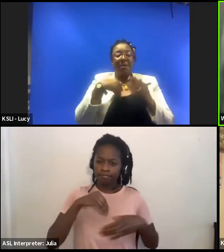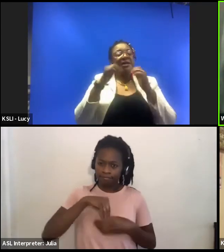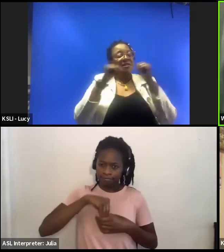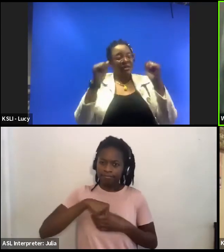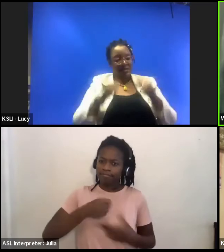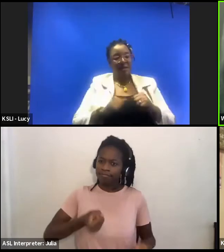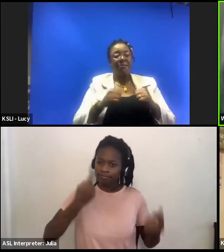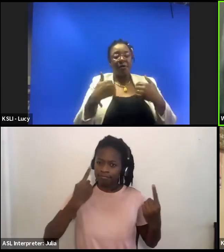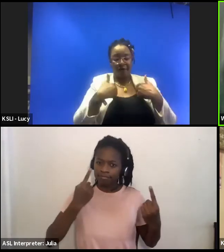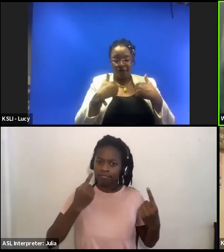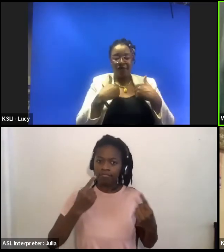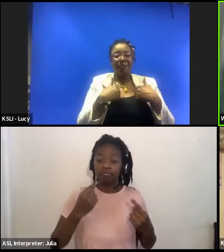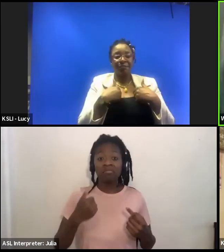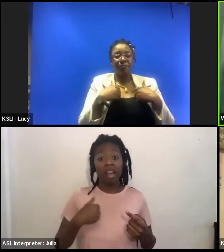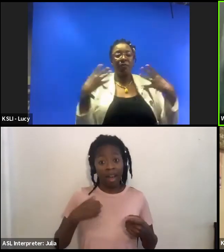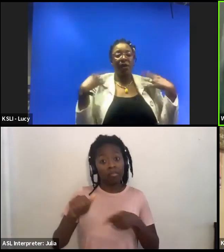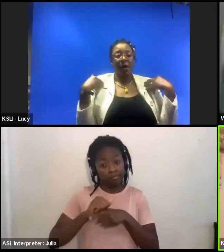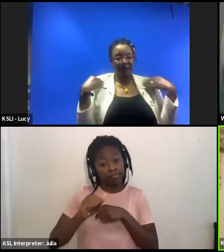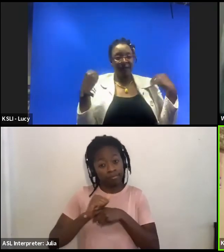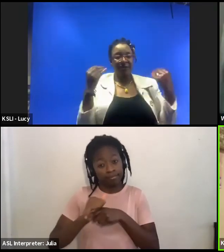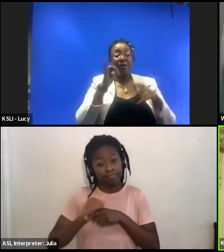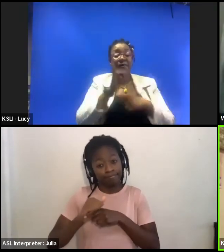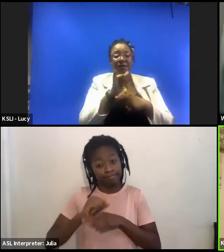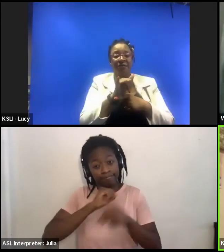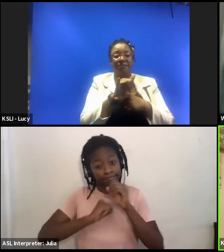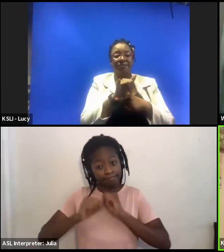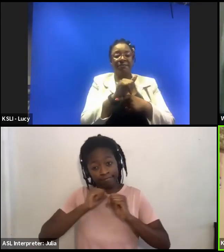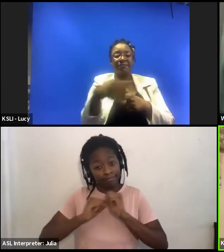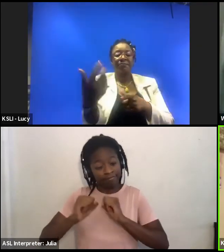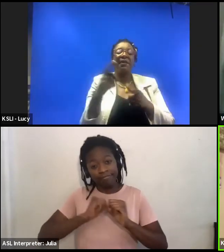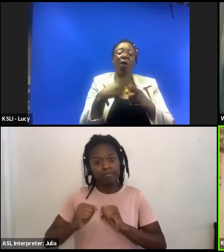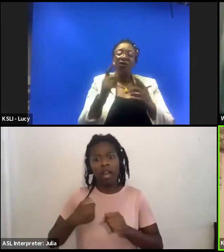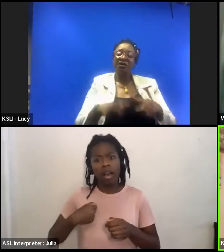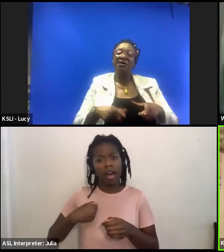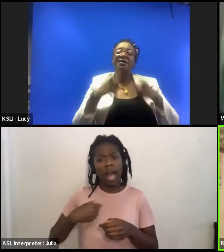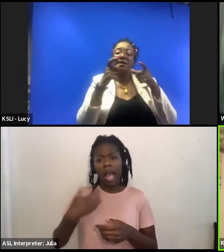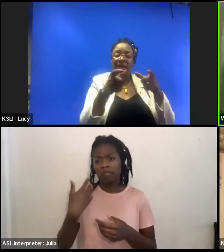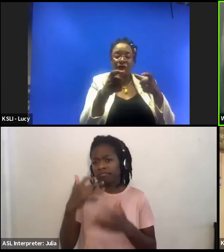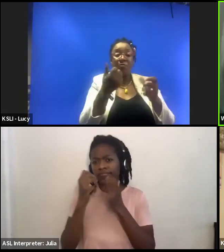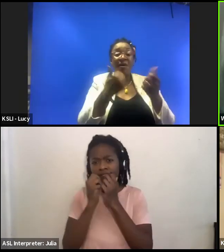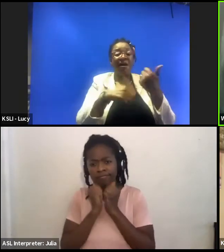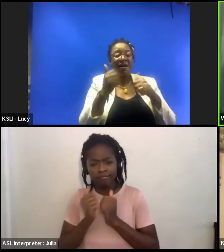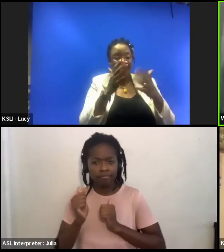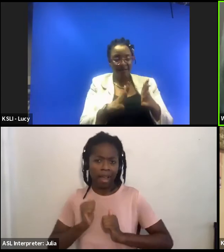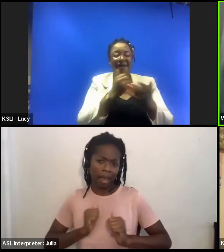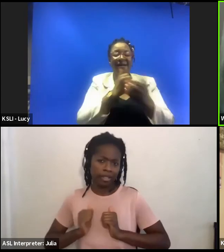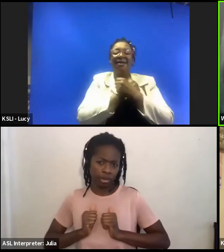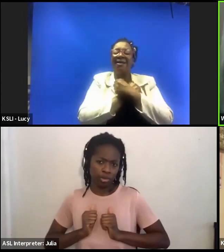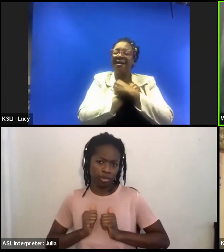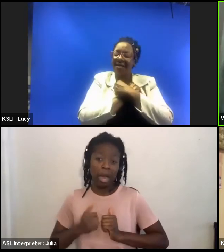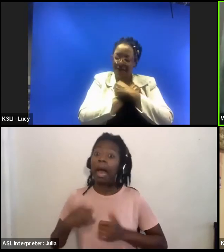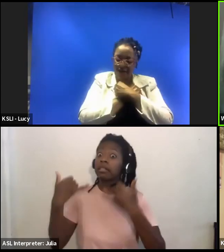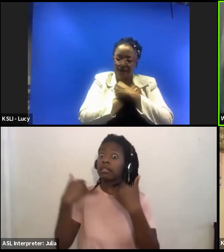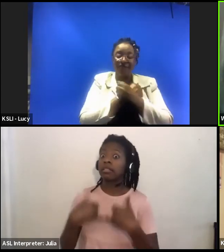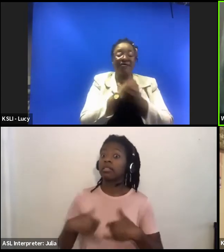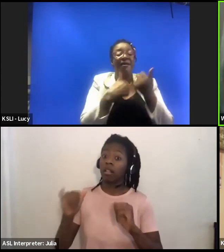I practiced the craft and I was very dedicated to my acting. I still love acting. Acting is amazing, you know.